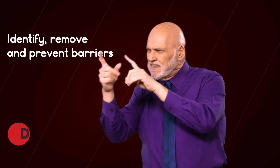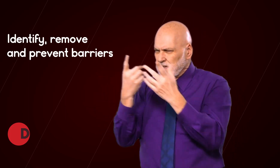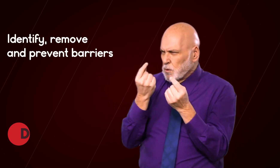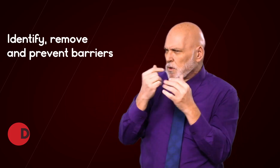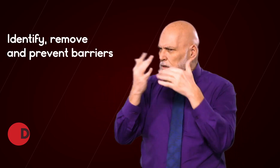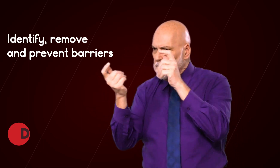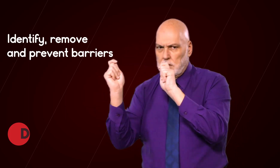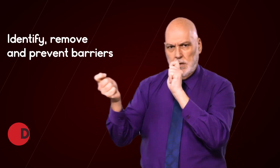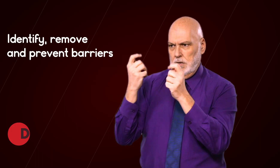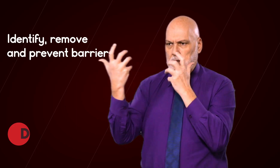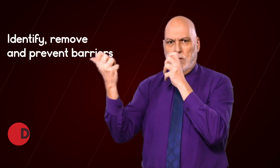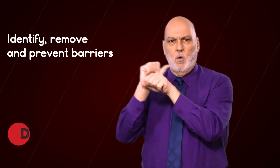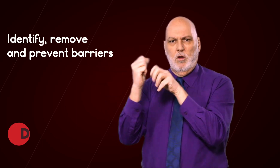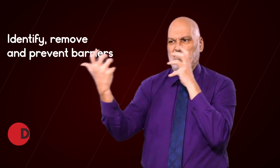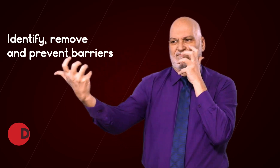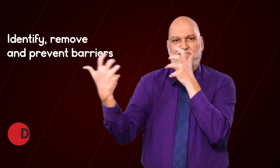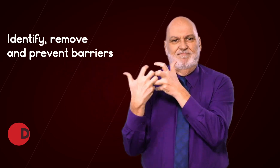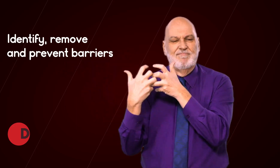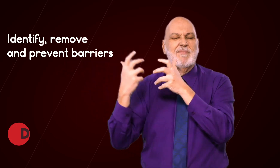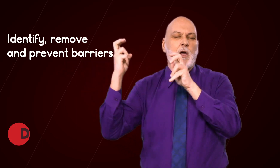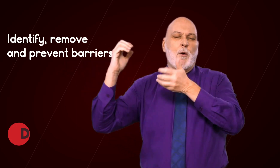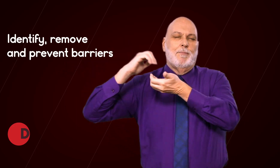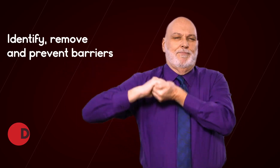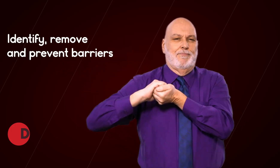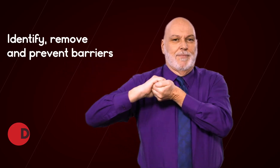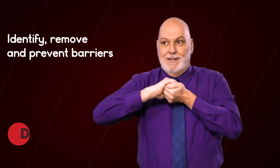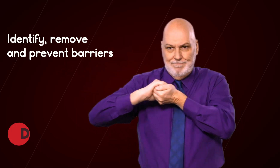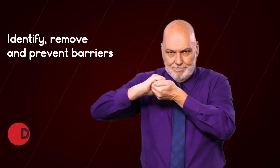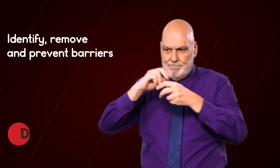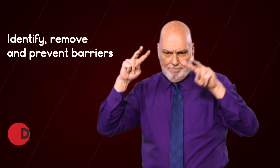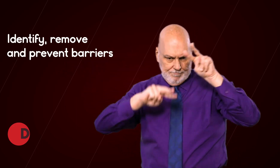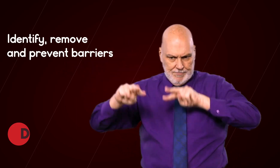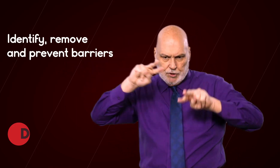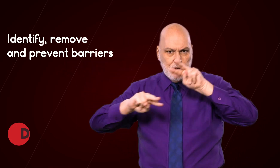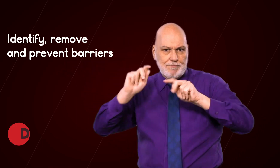work with disabled consumers.